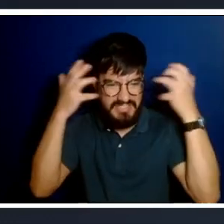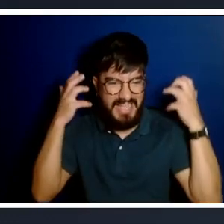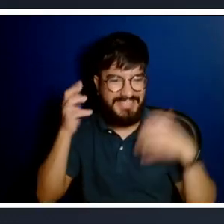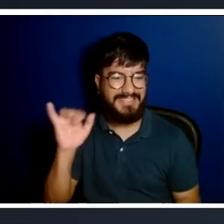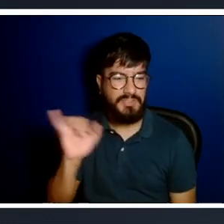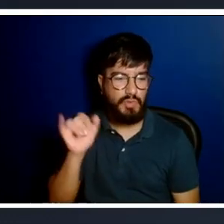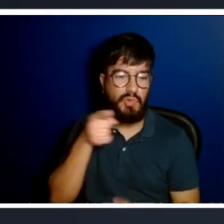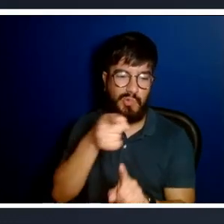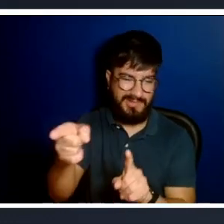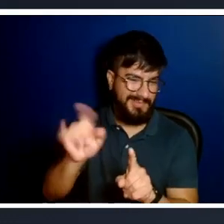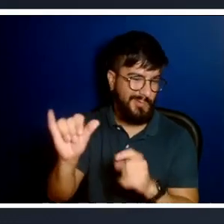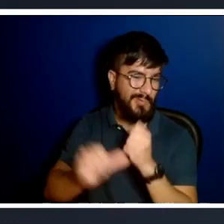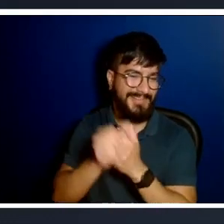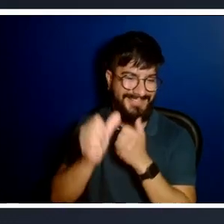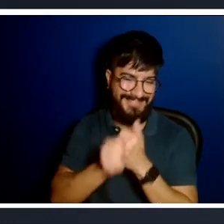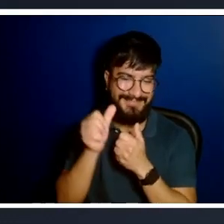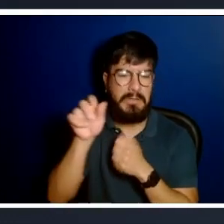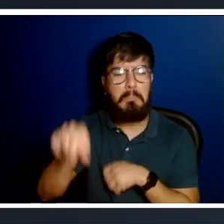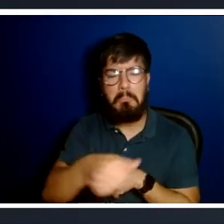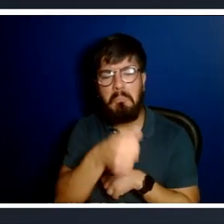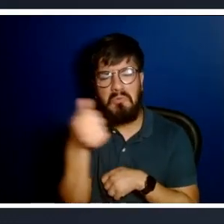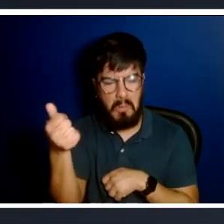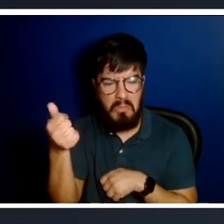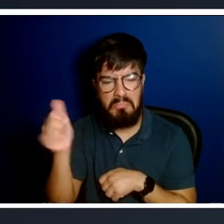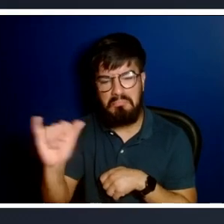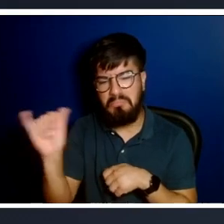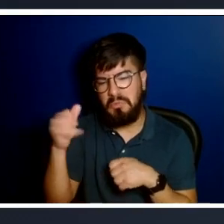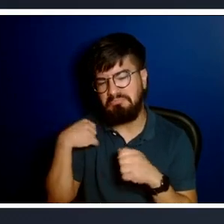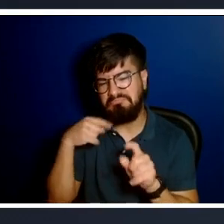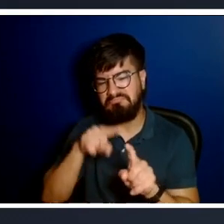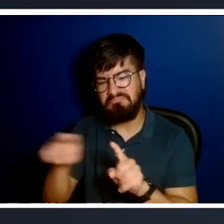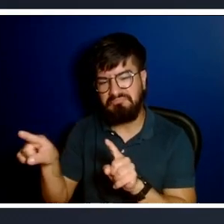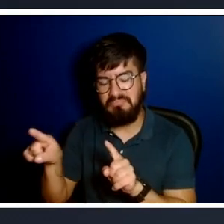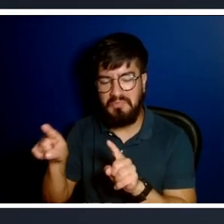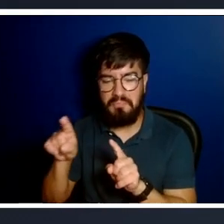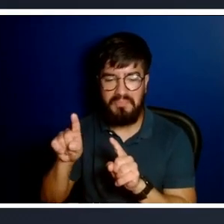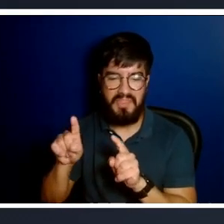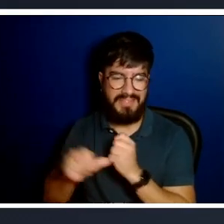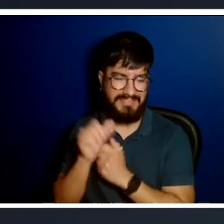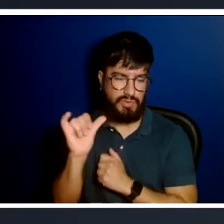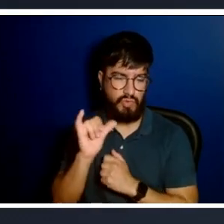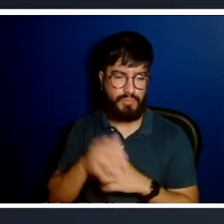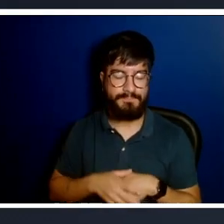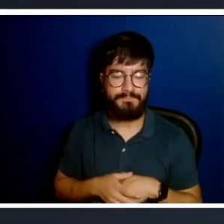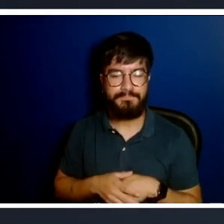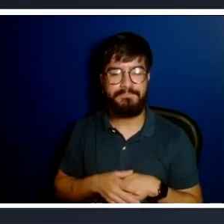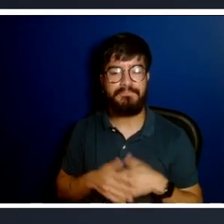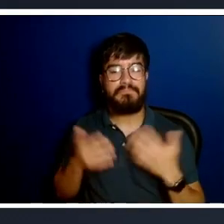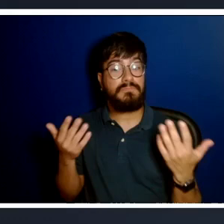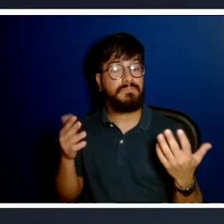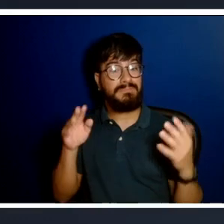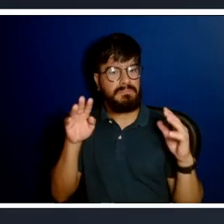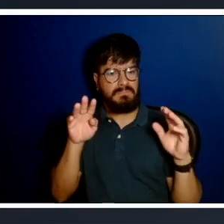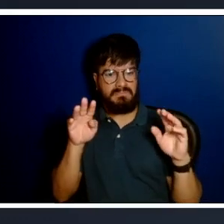And we have some other animals at the zoo that are as well. Well, how do we know they are in danger?